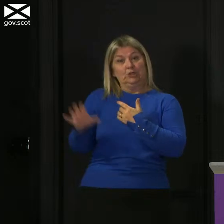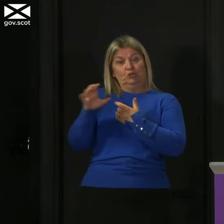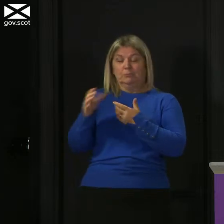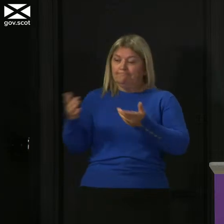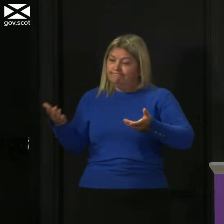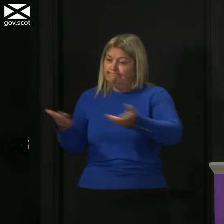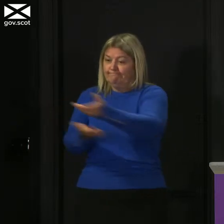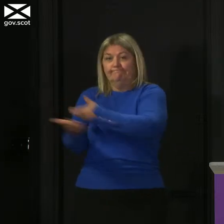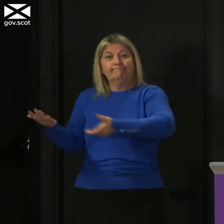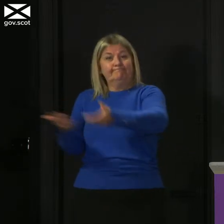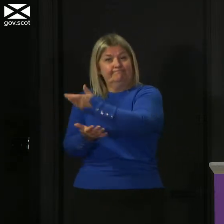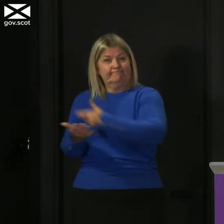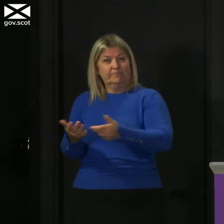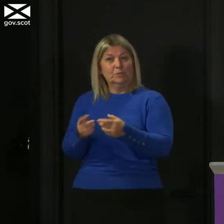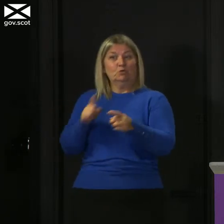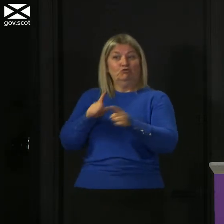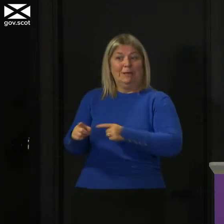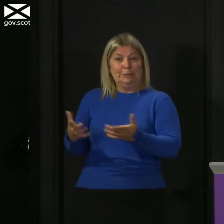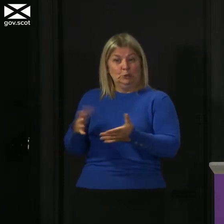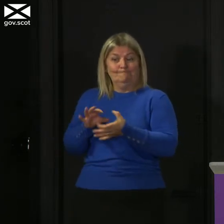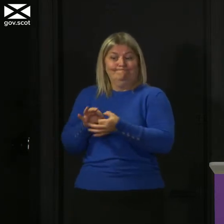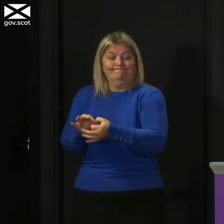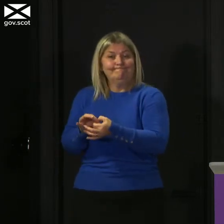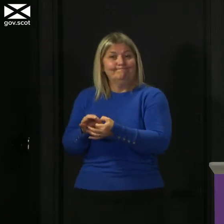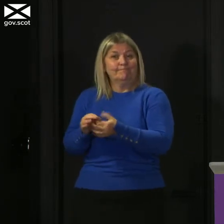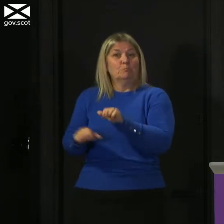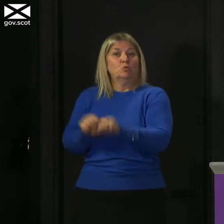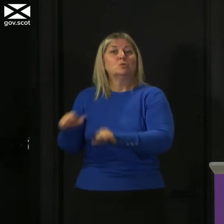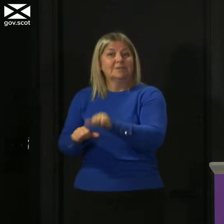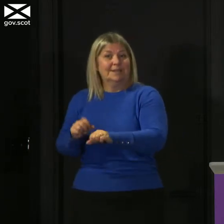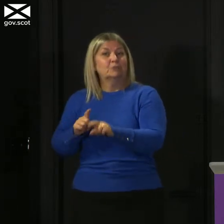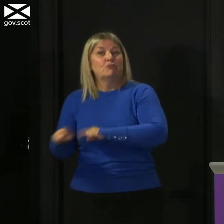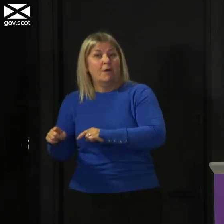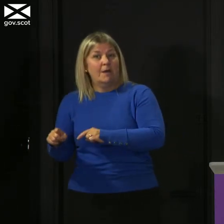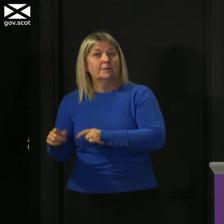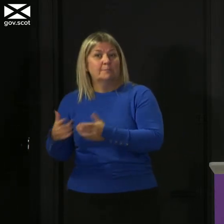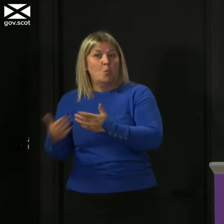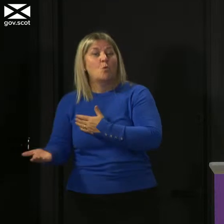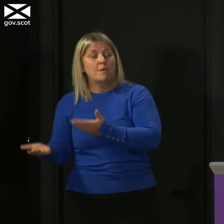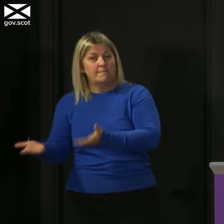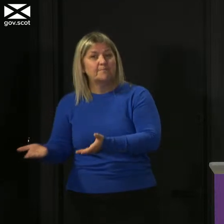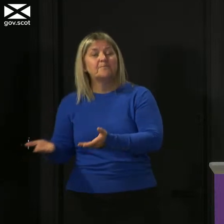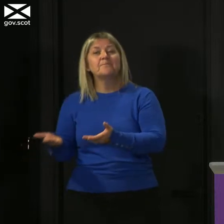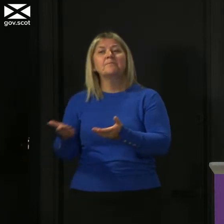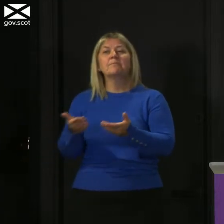process that we are trying to engage in there. More widely I think just for us to share